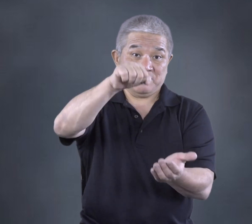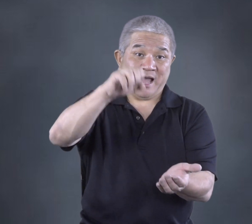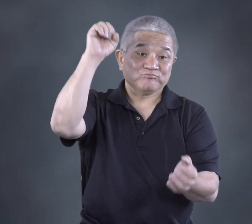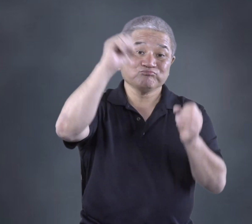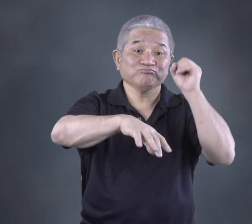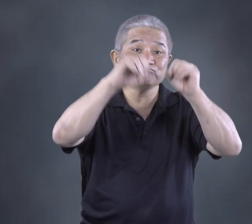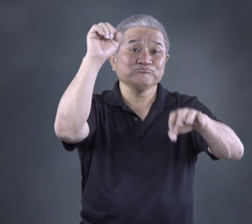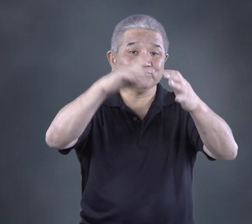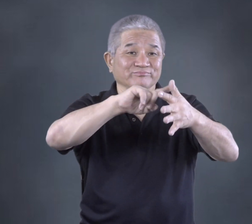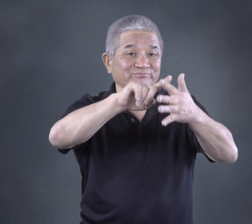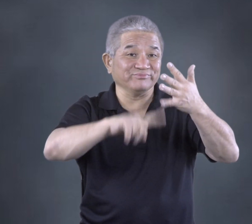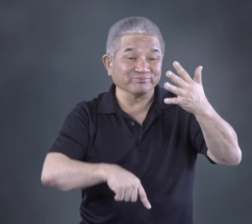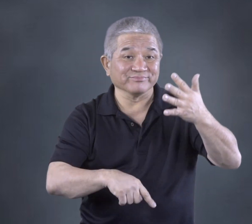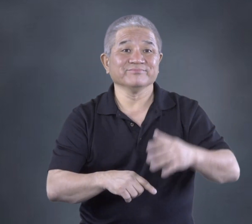The emergency bag can include: